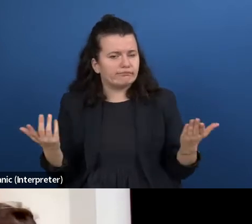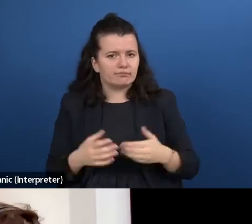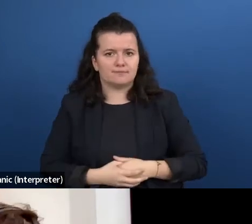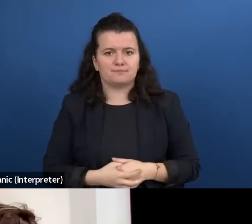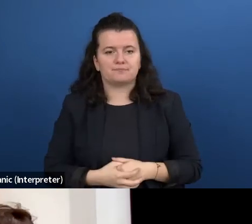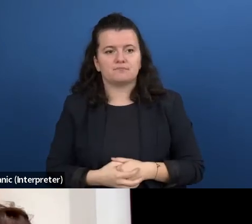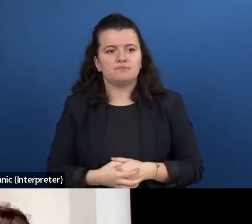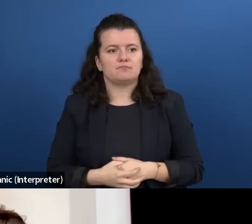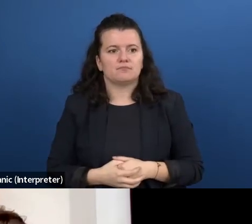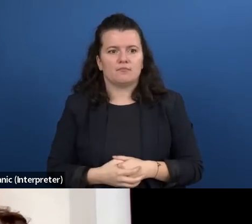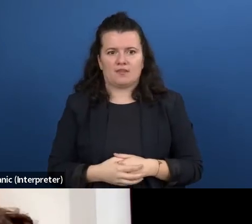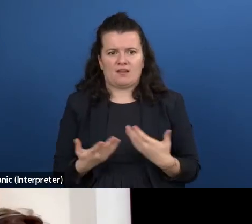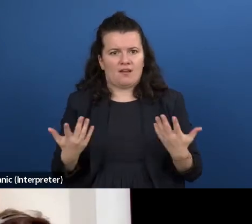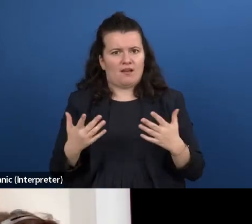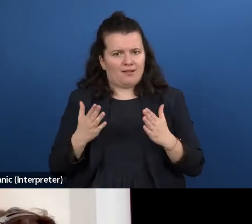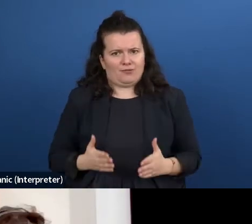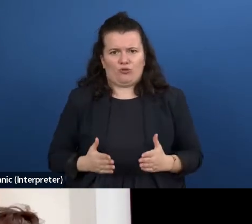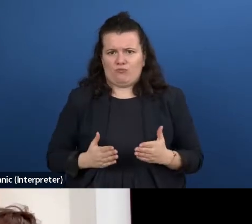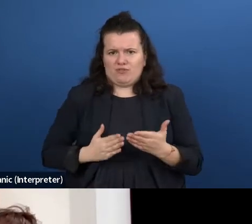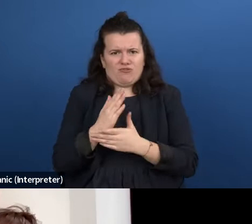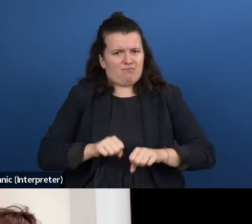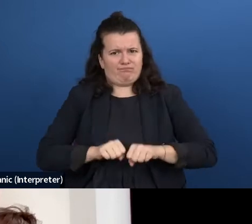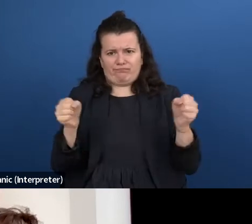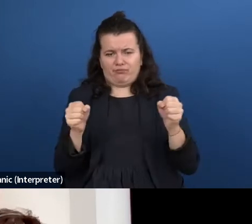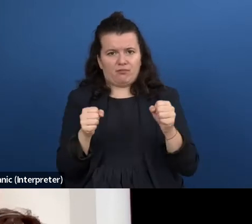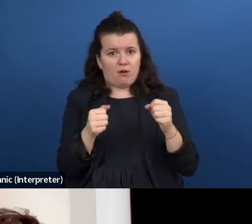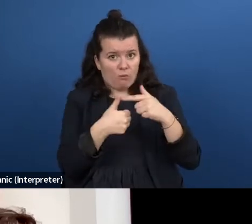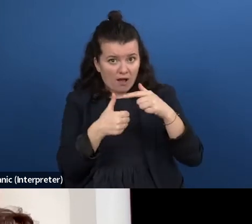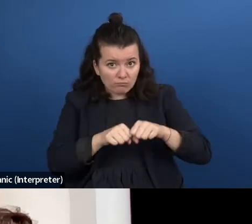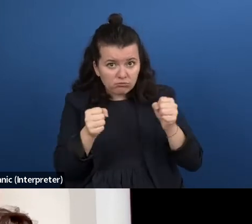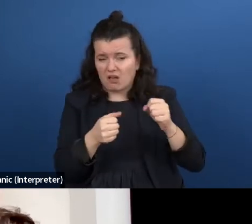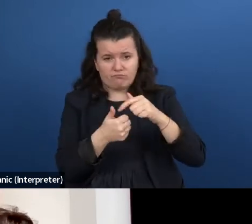In our country, in Spain, there is a report on trafficking